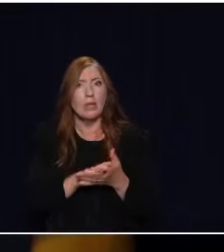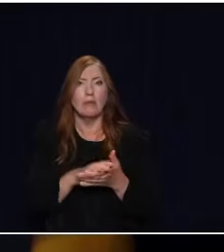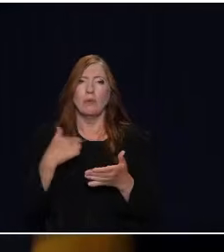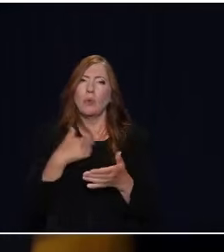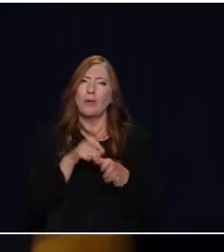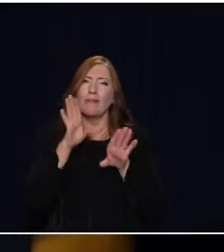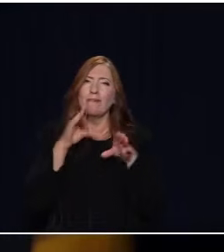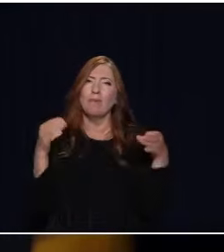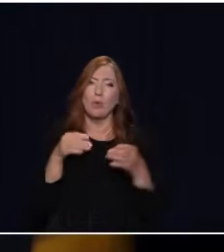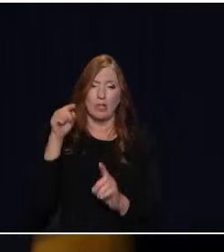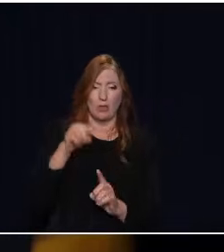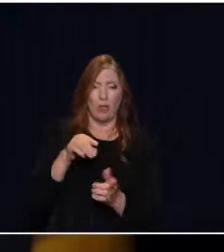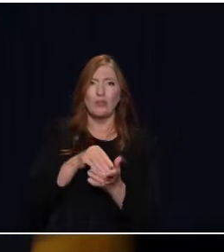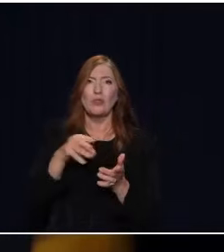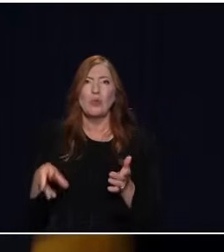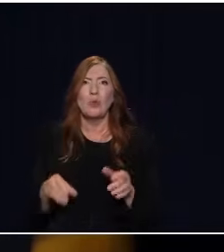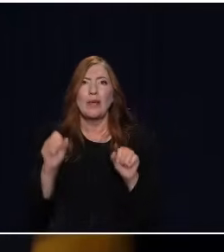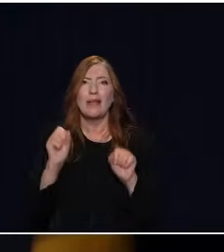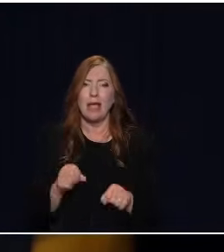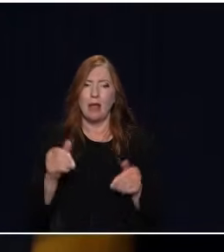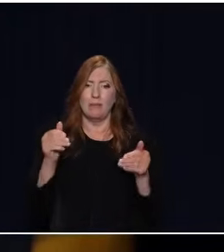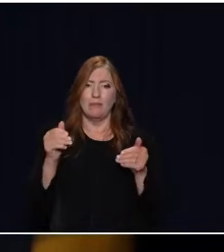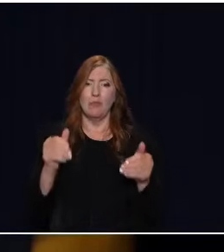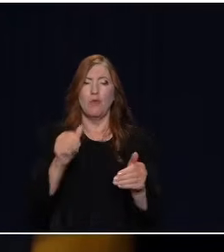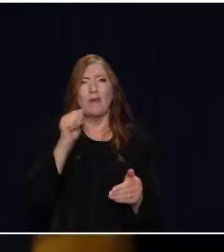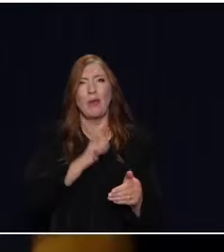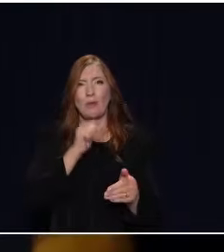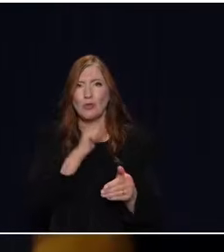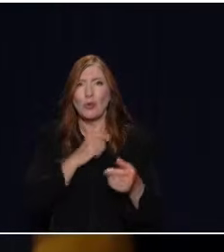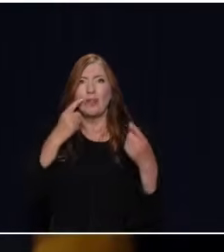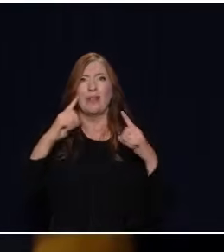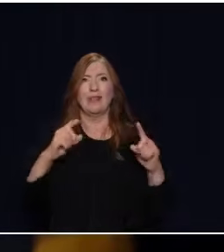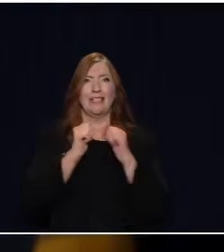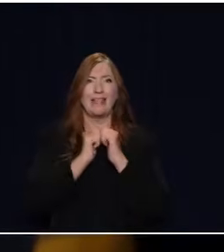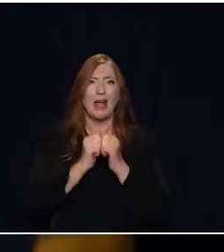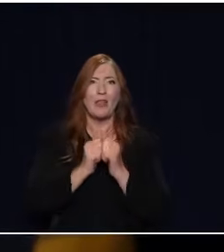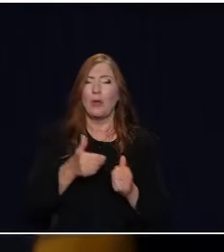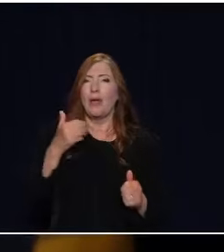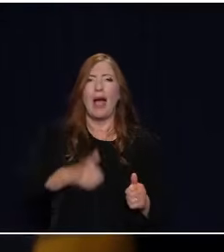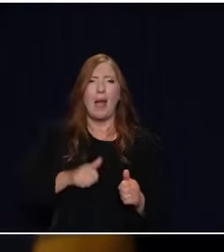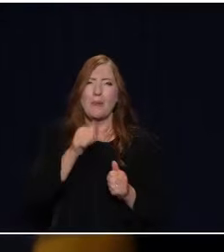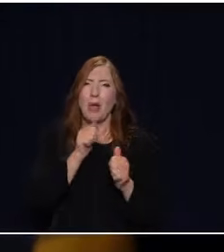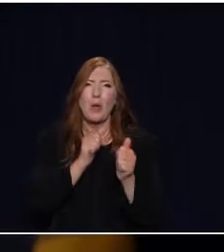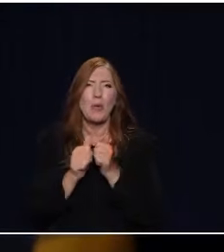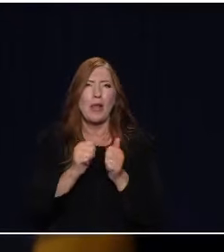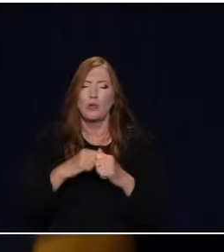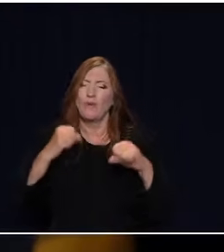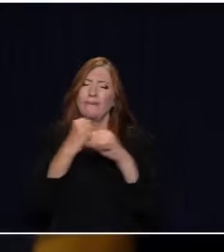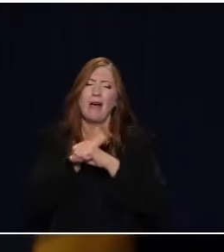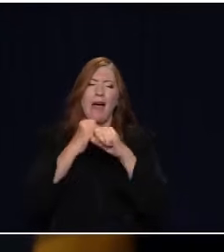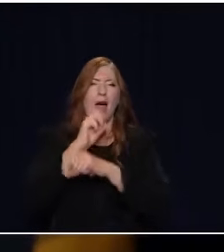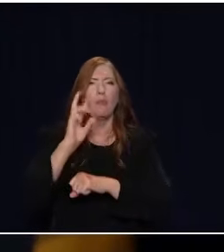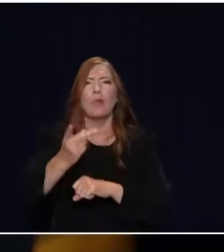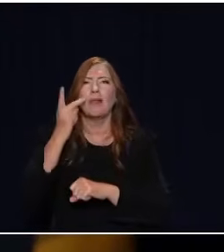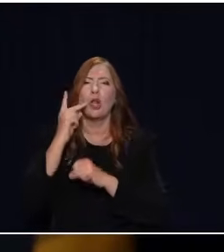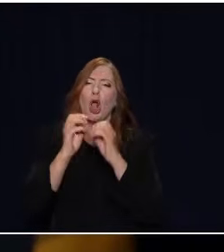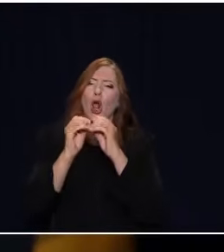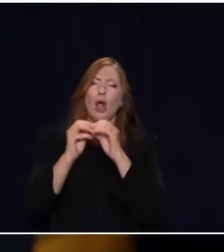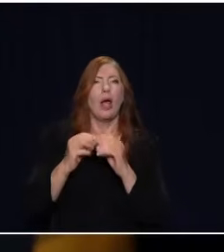ALWAYS BEEN AT THE CENTER OF THESE DECISIONS BECAUSE EBELIEVE WHEN WE FOCUS ON OUR STUDENTS,